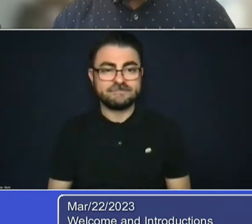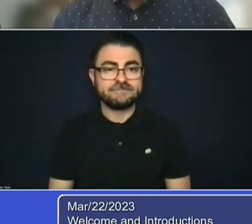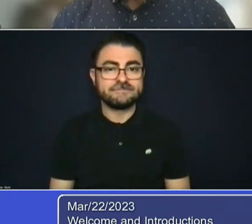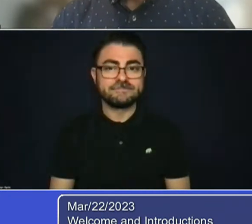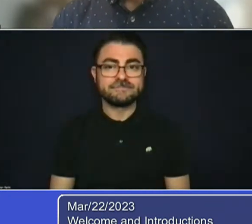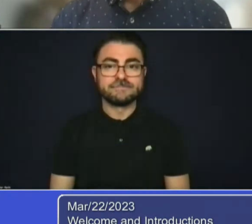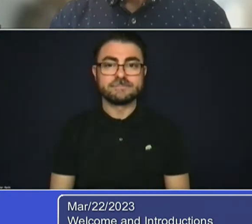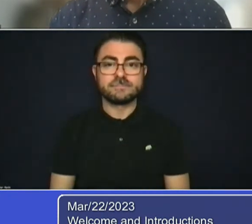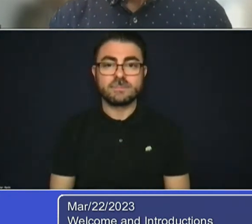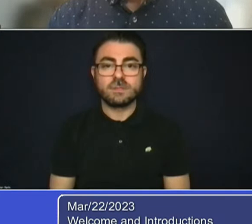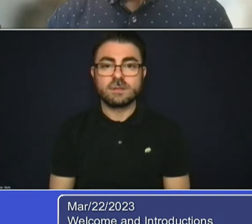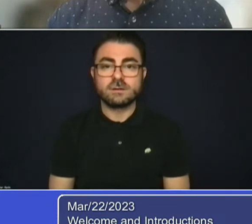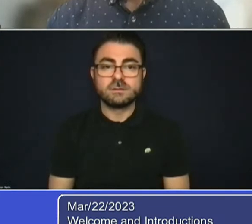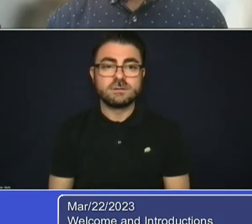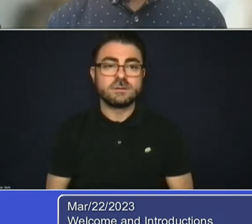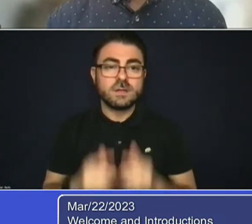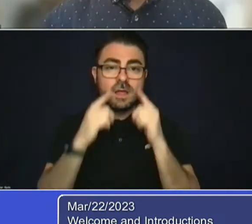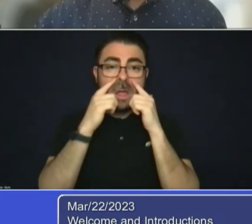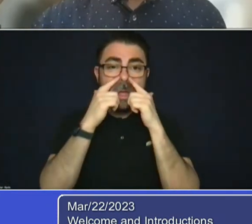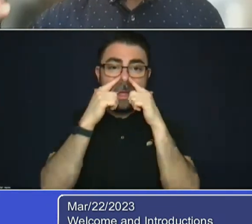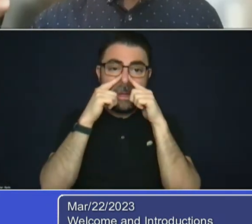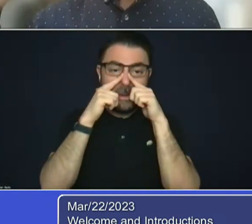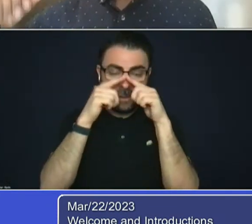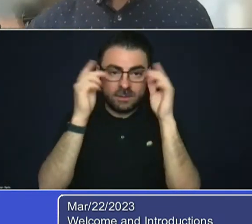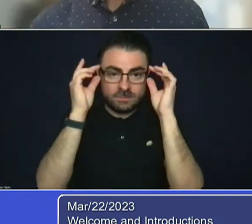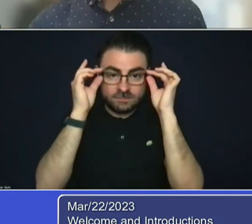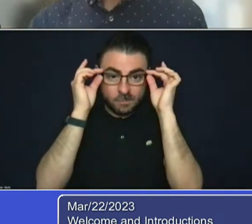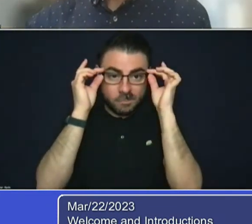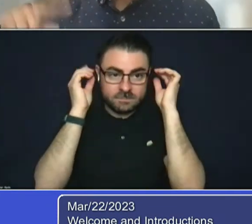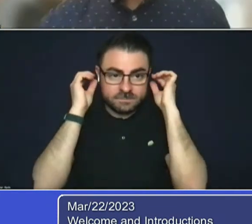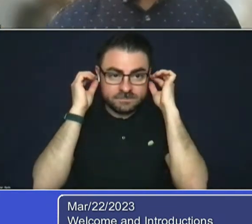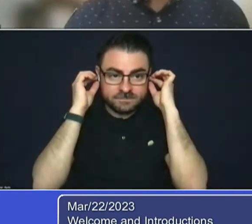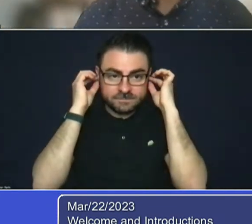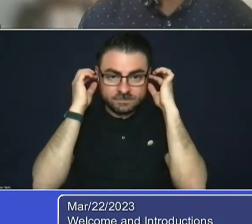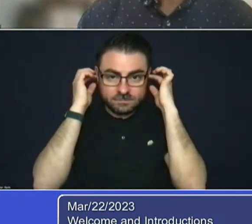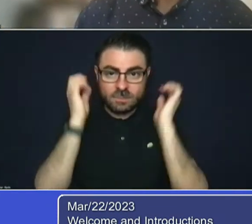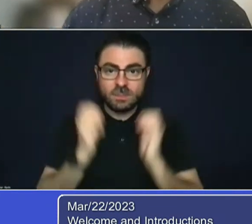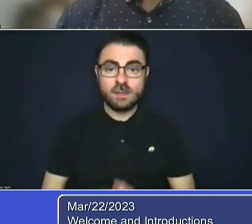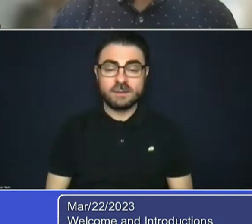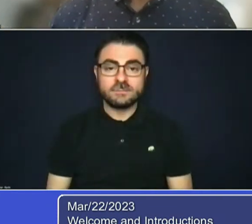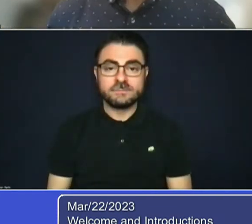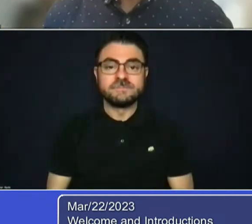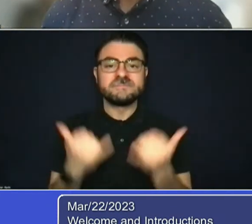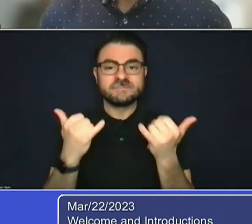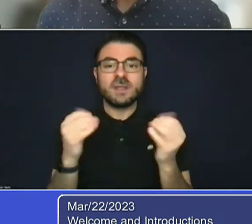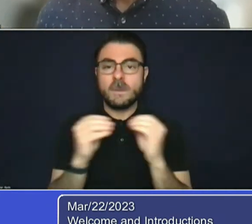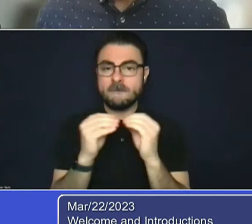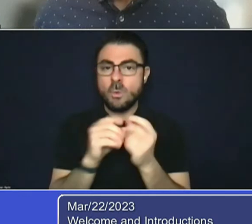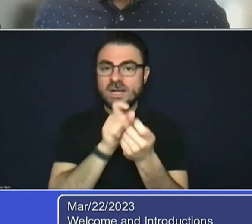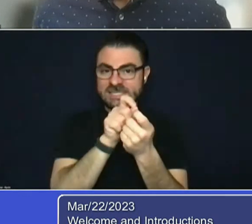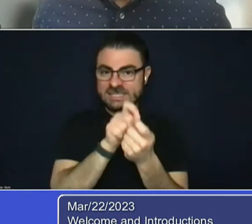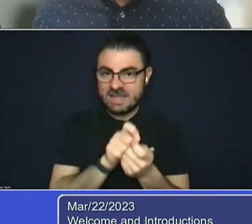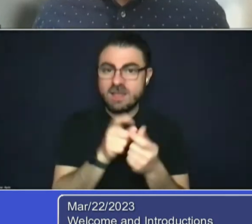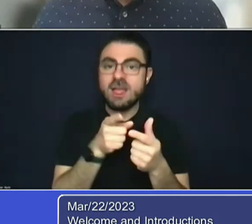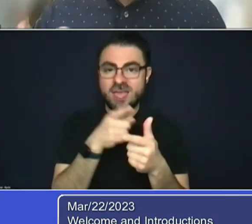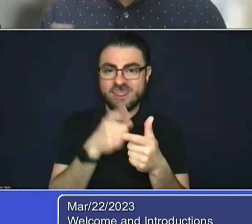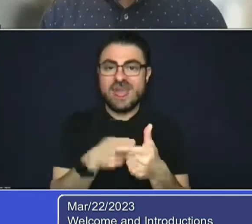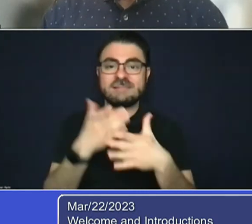OTHERWISE NOT FALL IN THESE OTHER CATEGORIES. I'M GOING TO RUN THROUGH JUST A